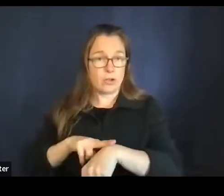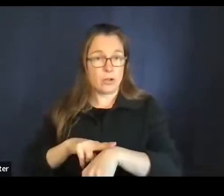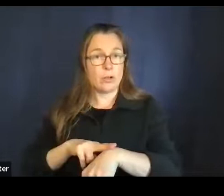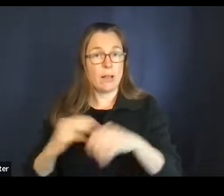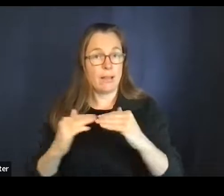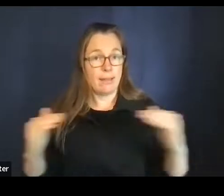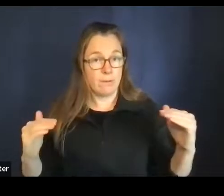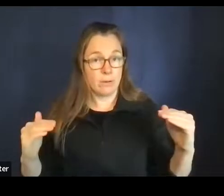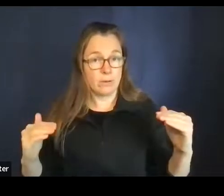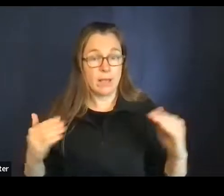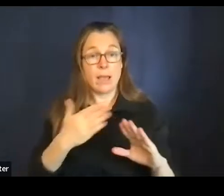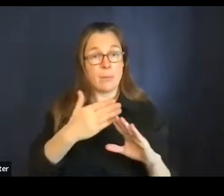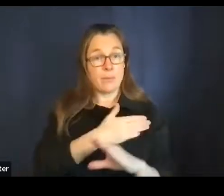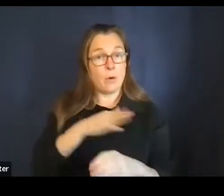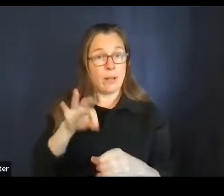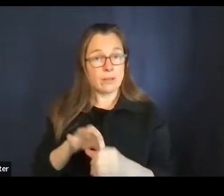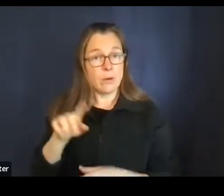Ahead of that election, 108 years ago,